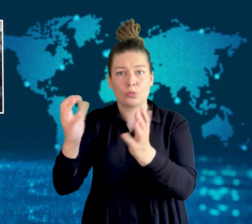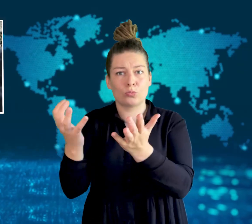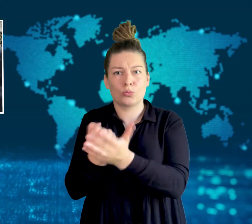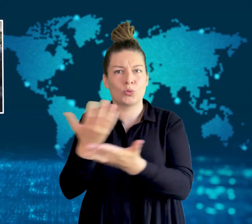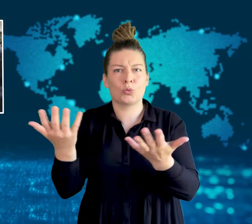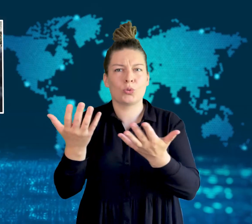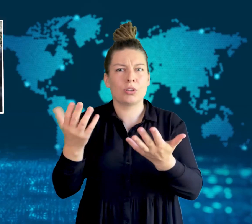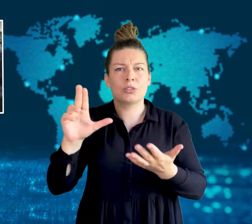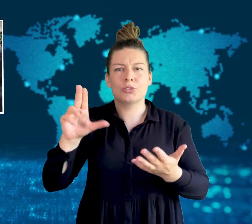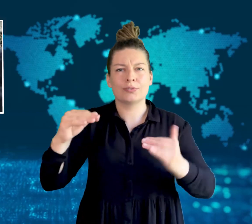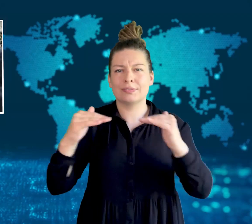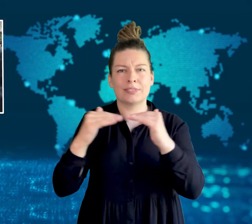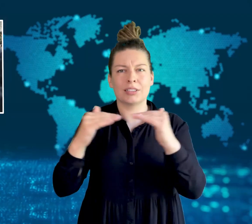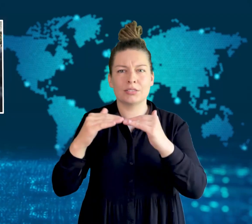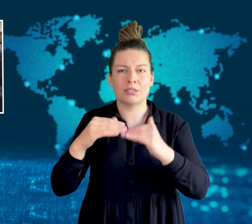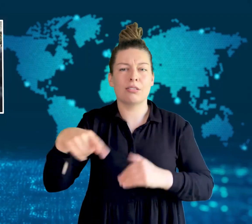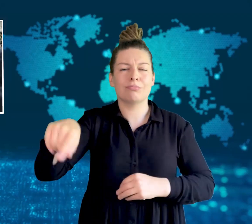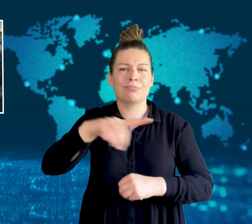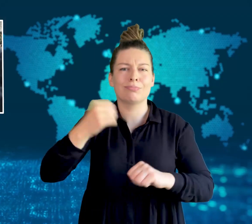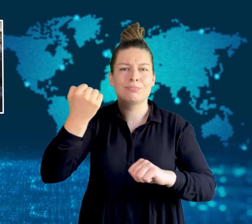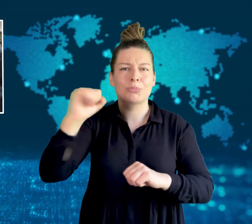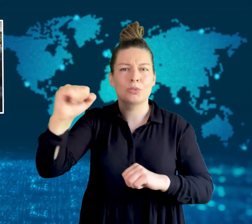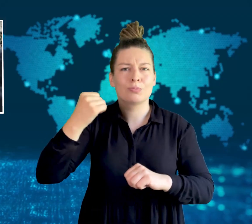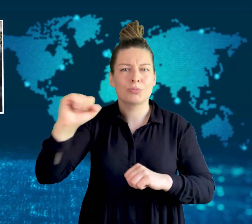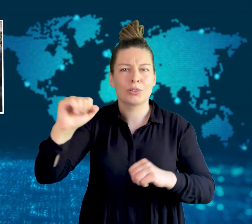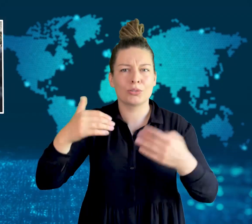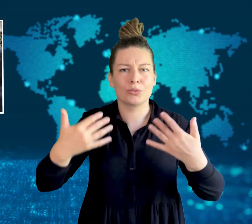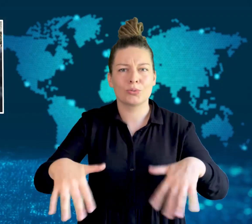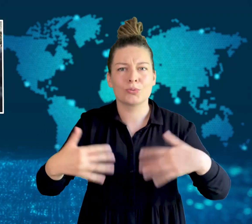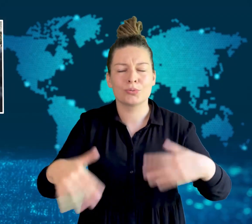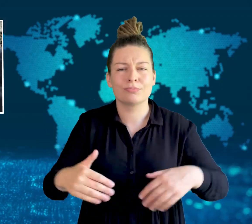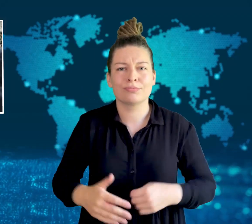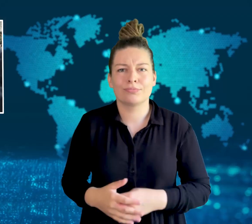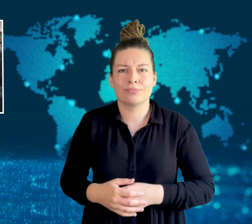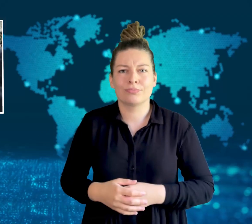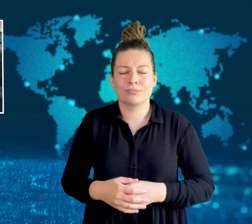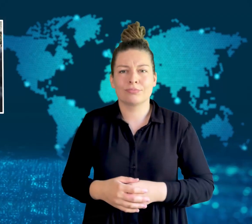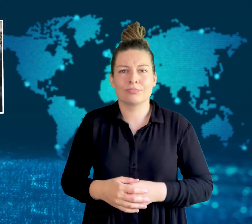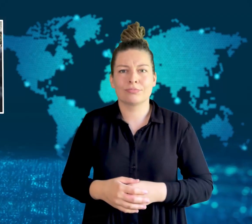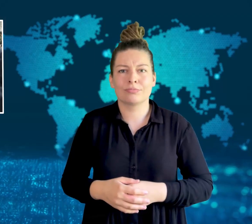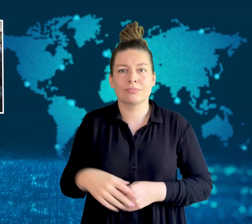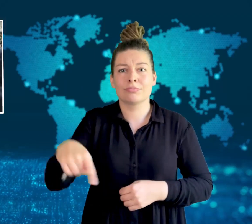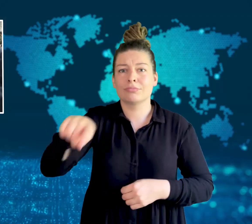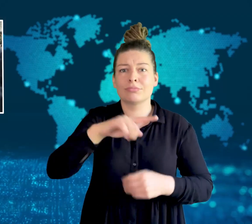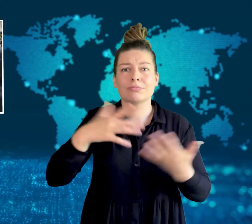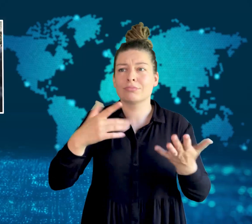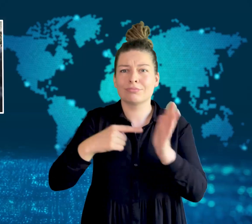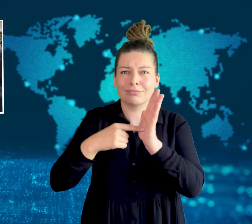They voiced concern about the ecosystem in the area